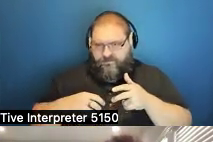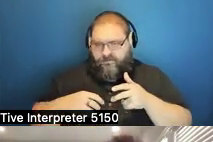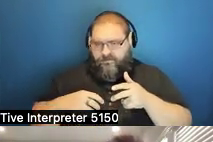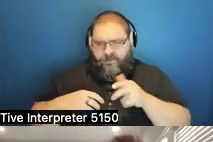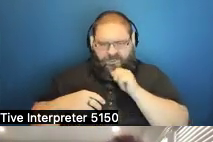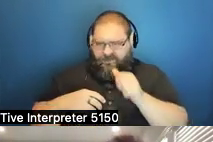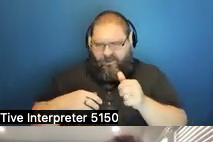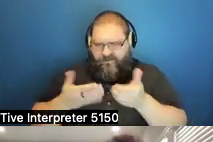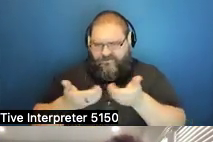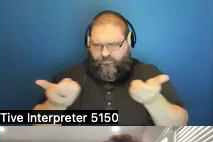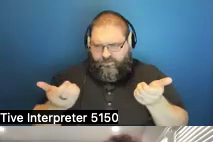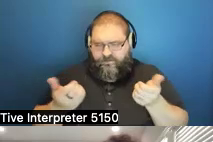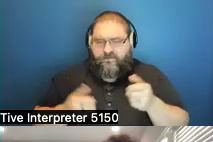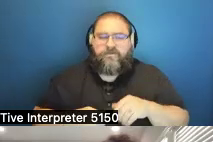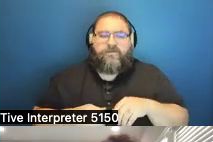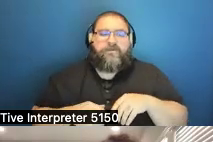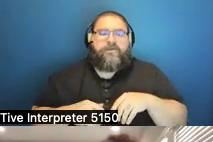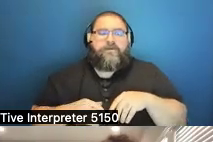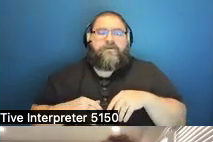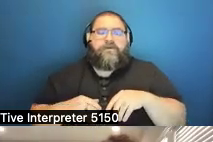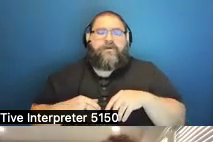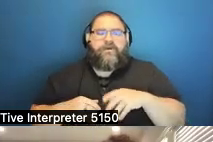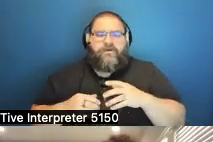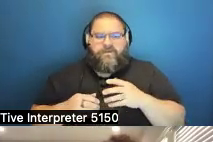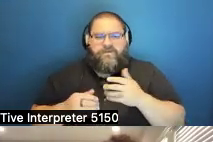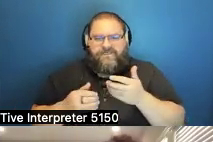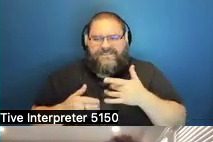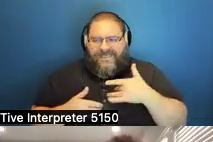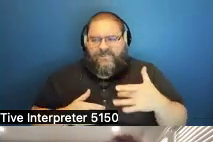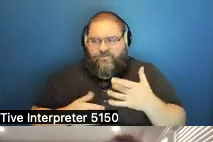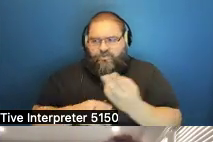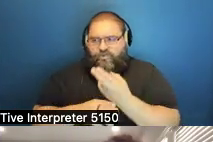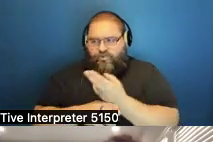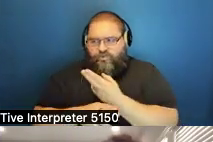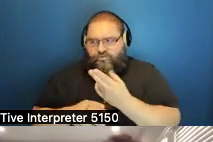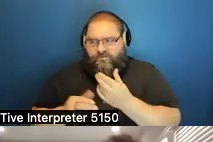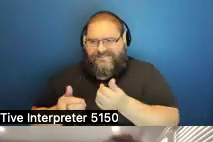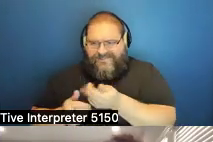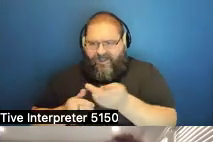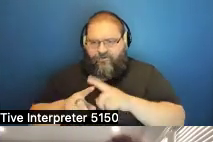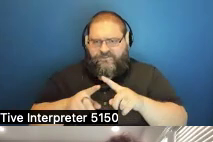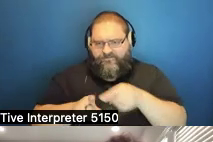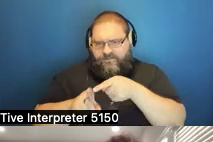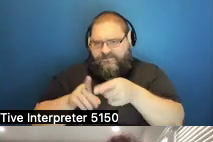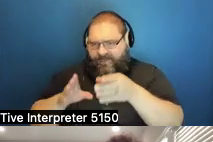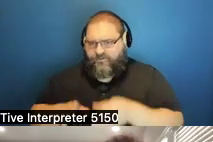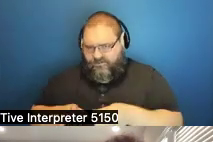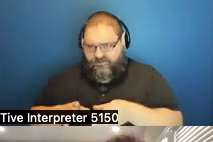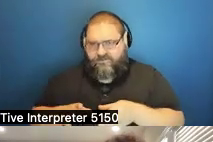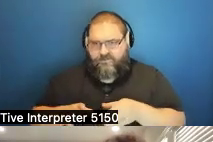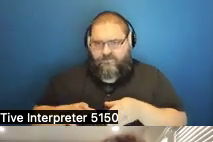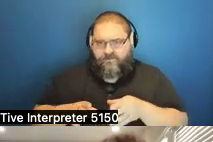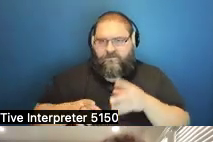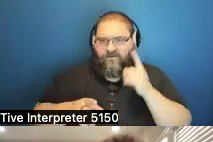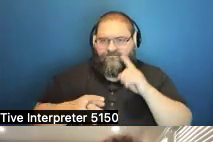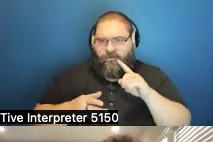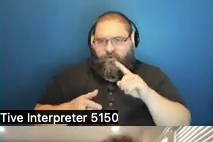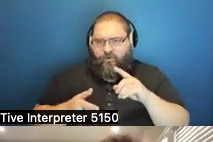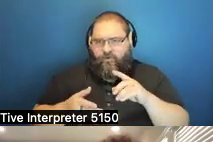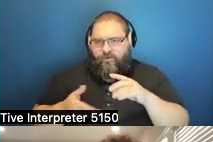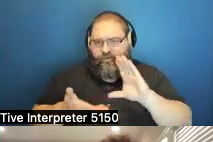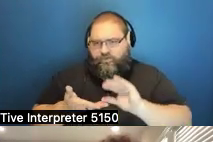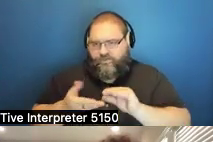so multiple specialists, uh, often need to be involved through a license regardless.